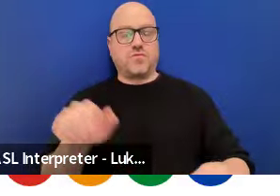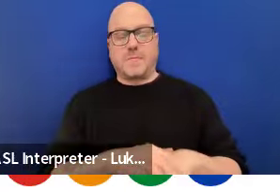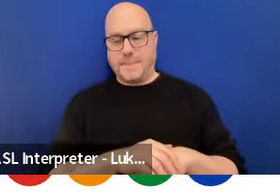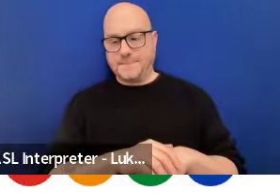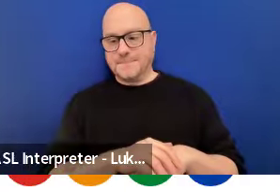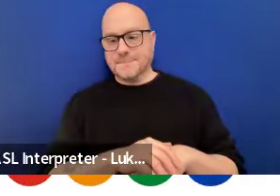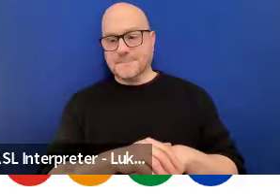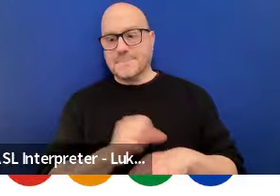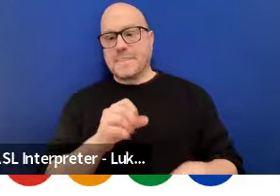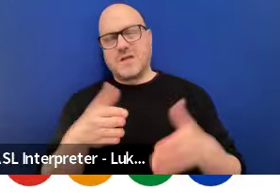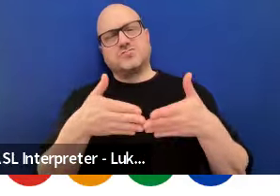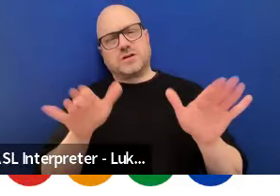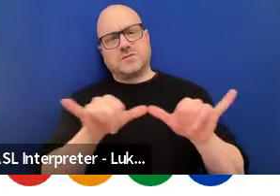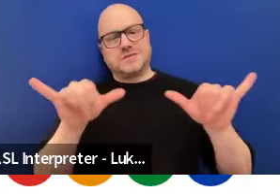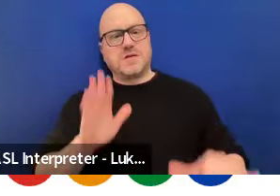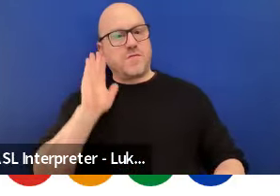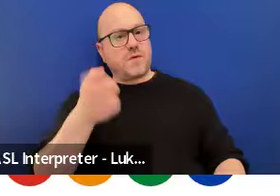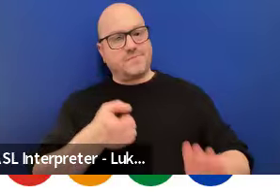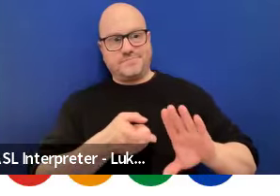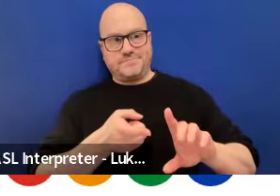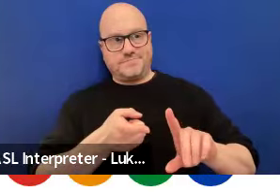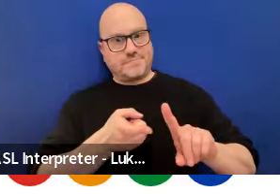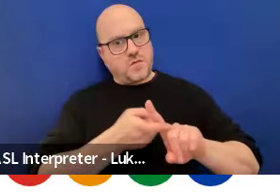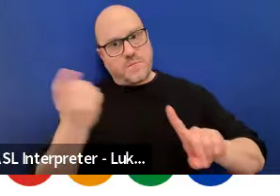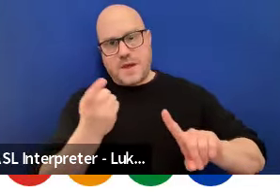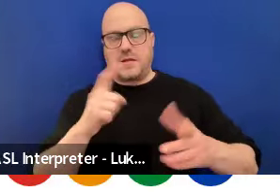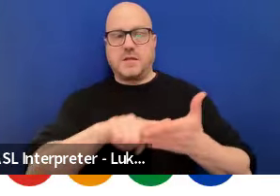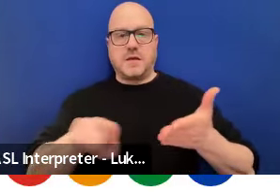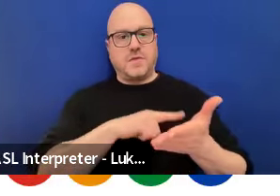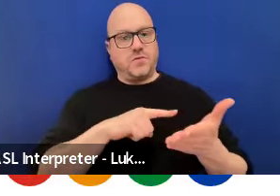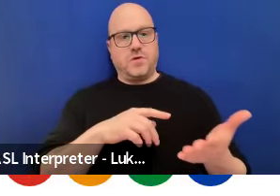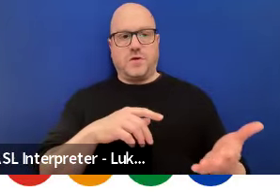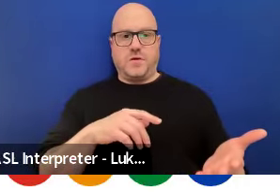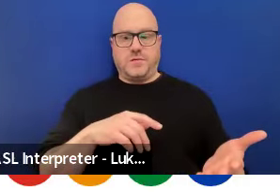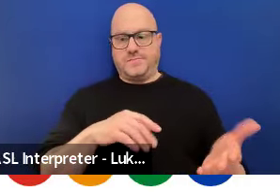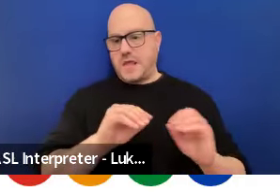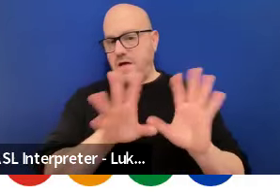WE CAN TAKE A LOOK TO SEE IF THERE ARE OTHER OCCURRENCES OF THAT. GENERALLY, THE SYSTEM